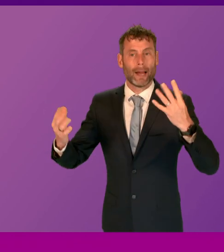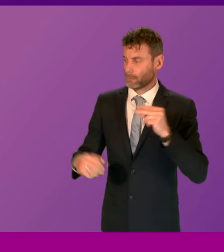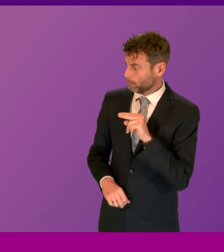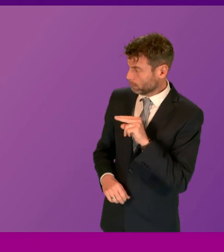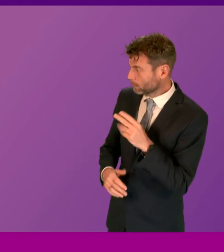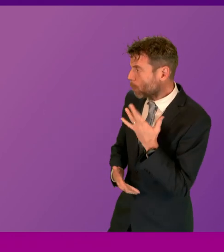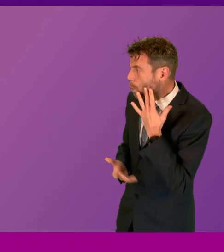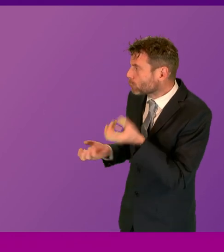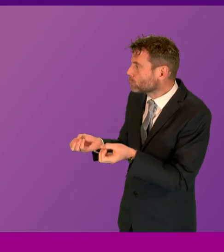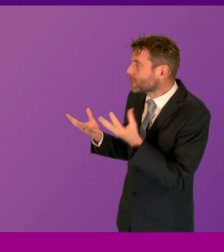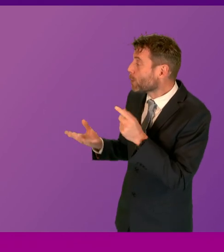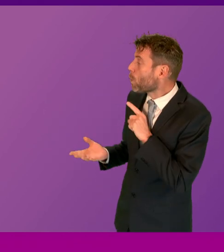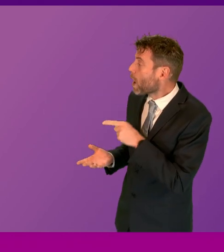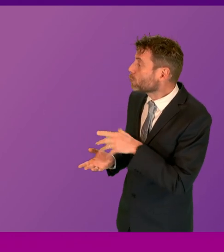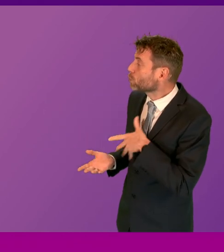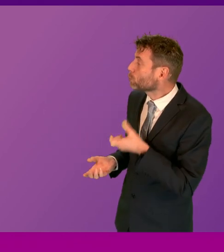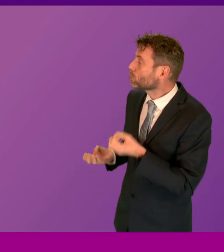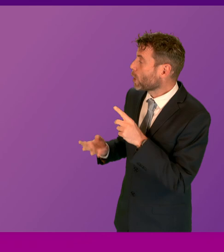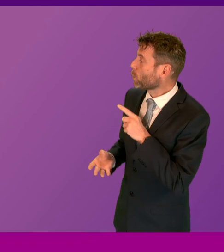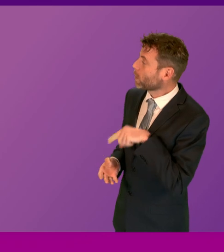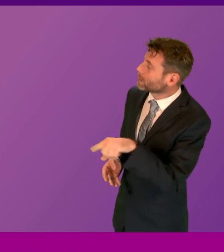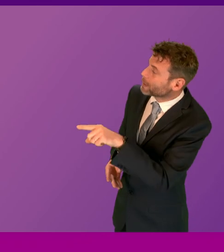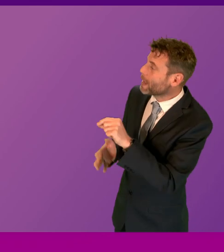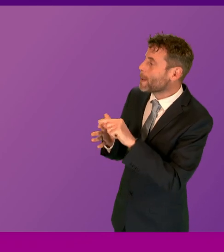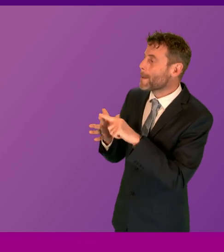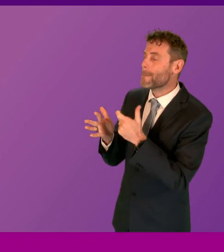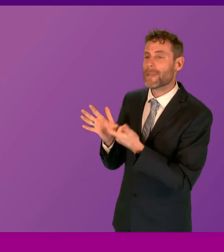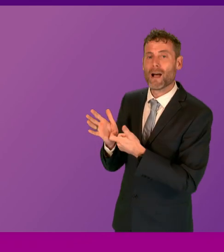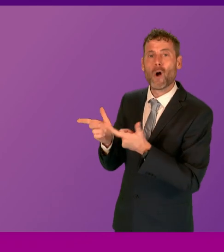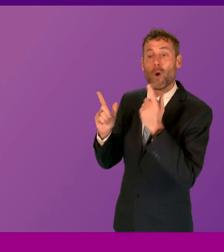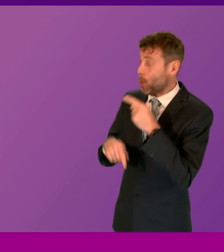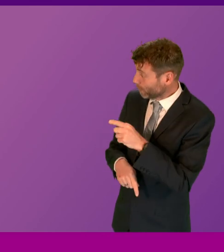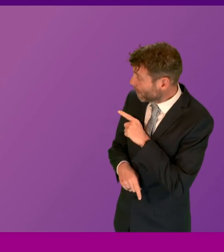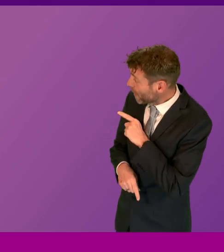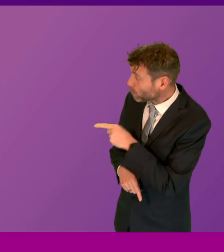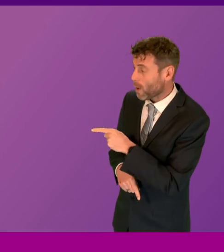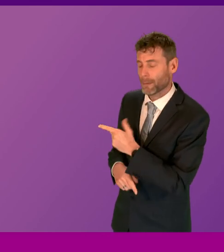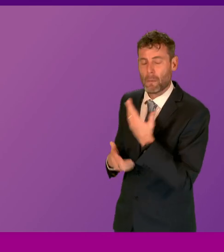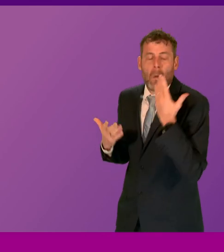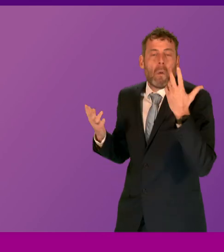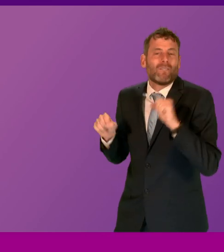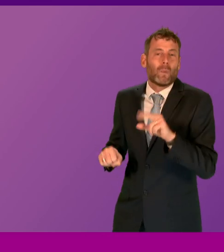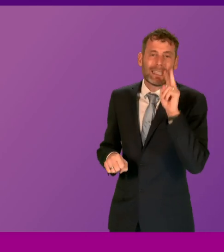We do not know, but I am sure that, in time, we will find out. Kenneth Gibson is absolutely right.